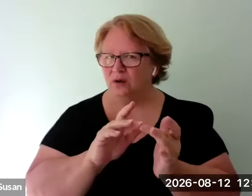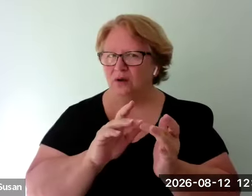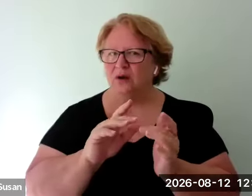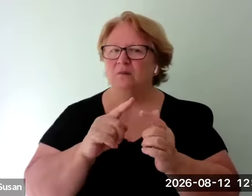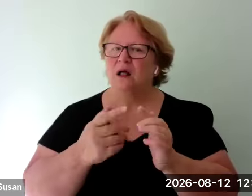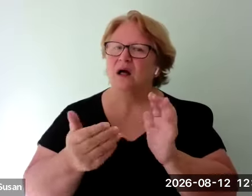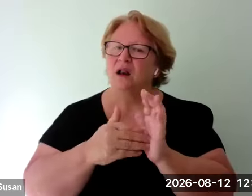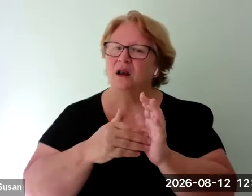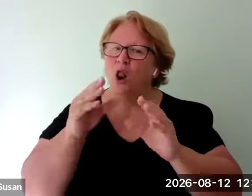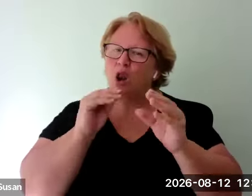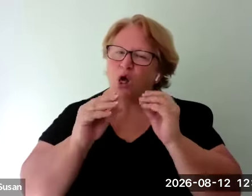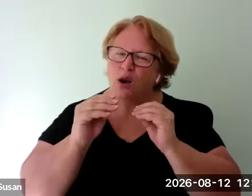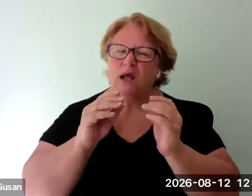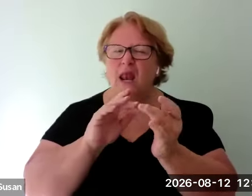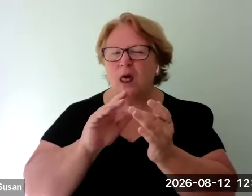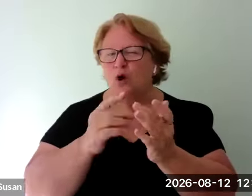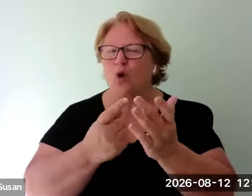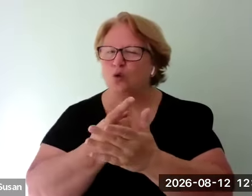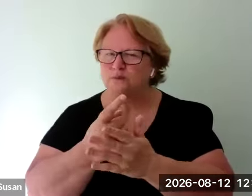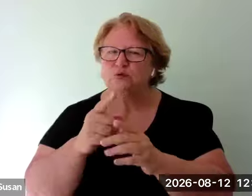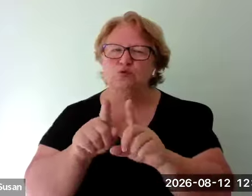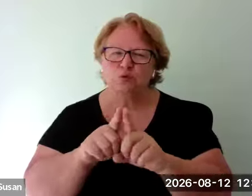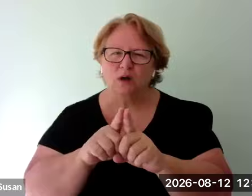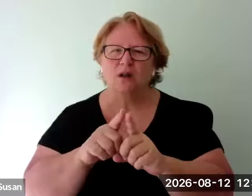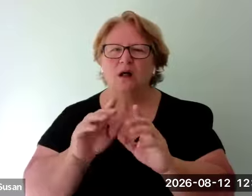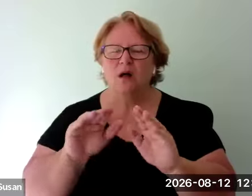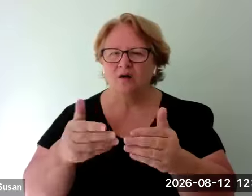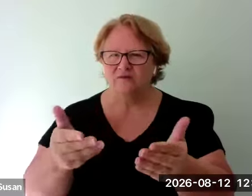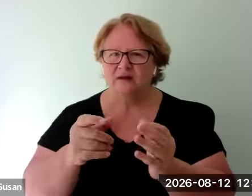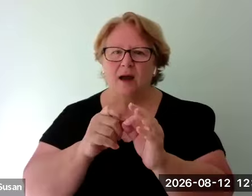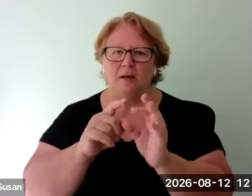will be supported to self organise peer networking. And there will be also additional learning and development